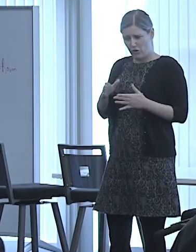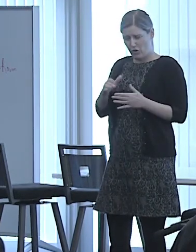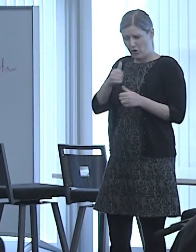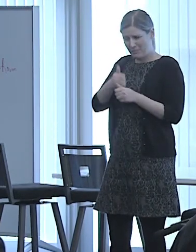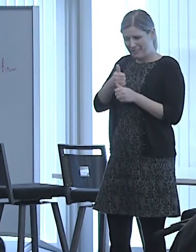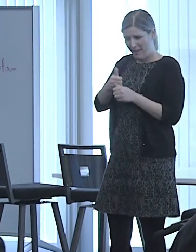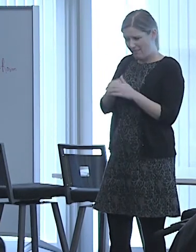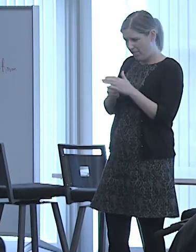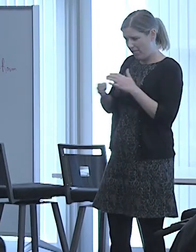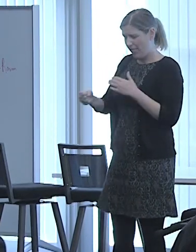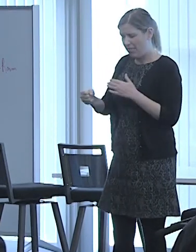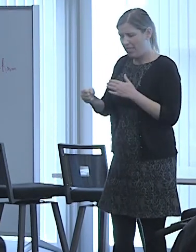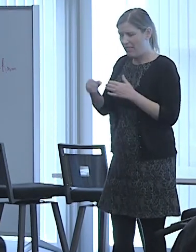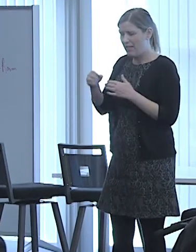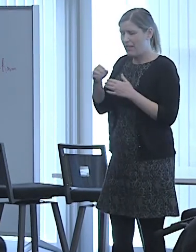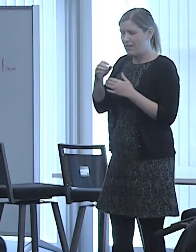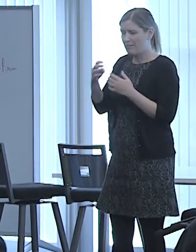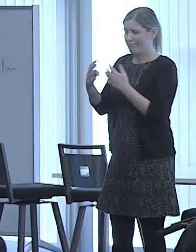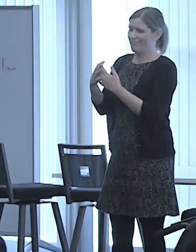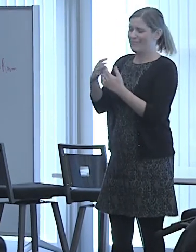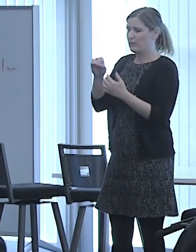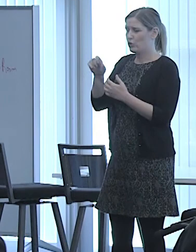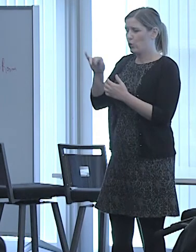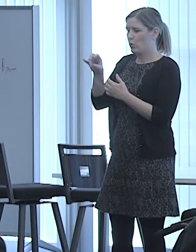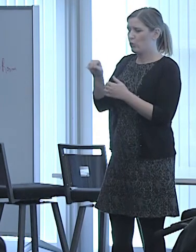And that they think this is terrific and also they like my blog.